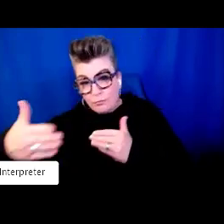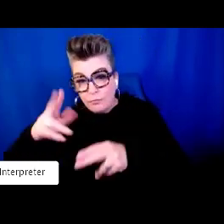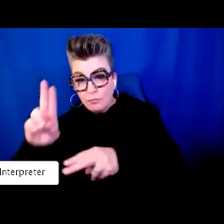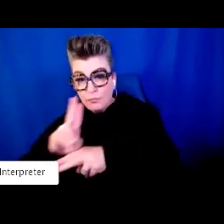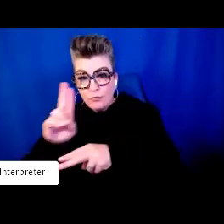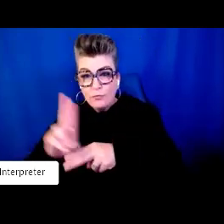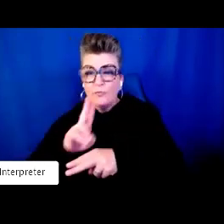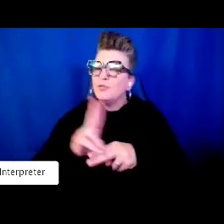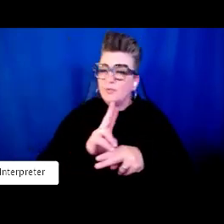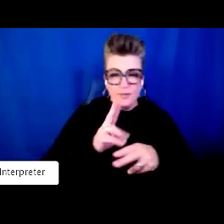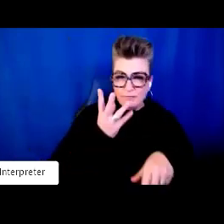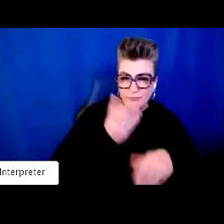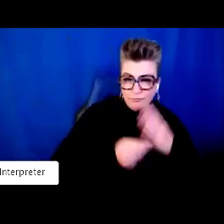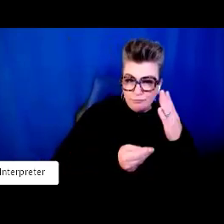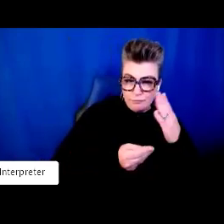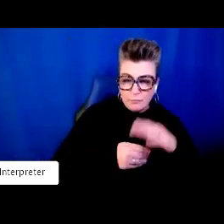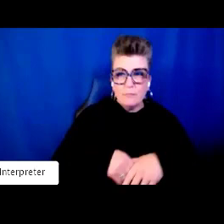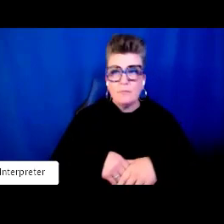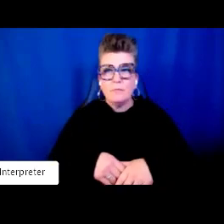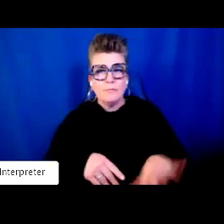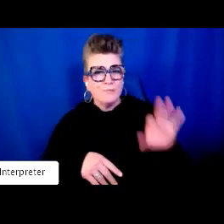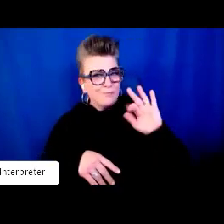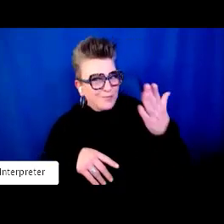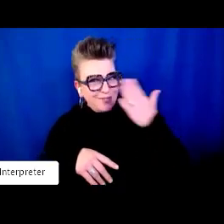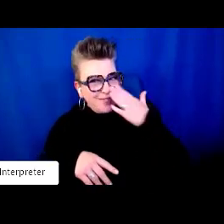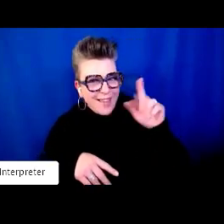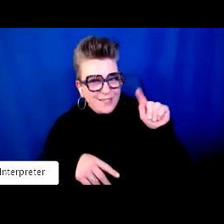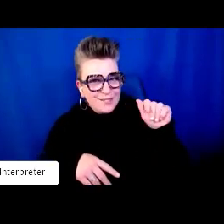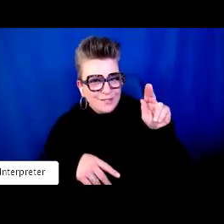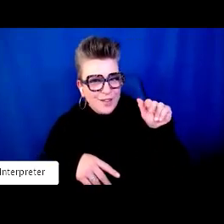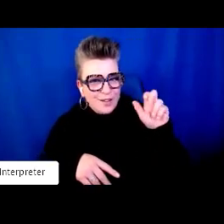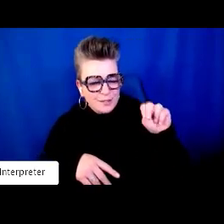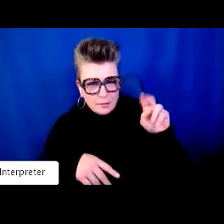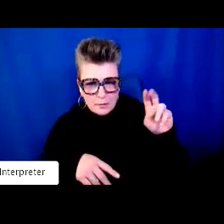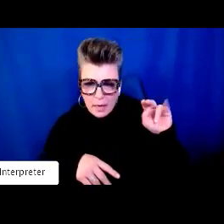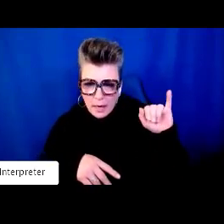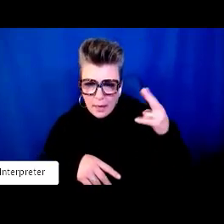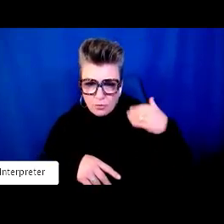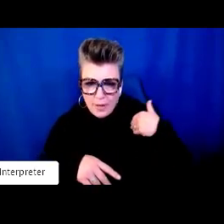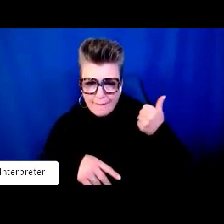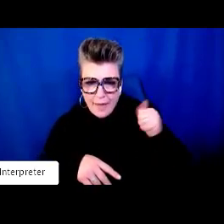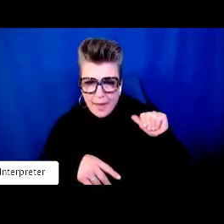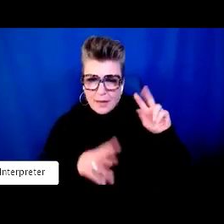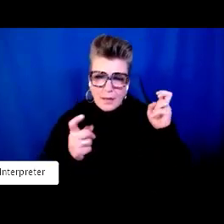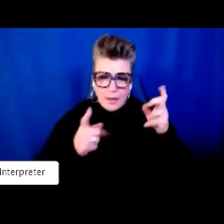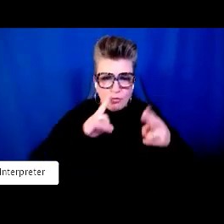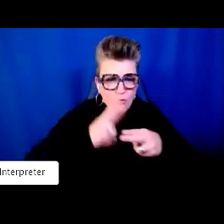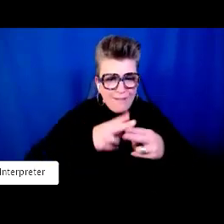And does NIH provide any example agreements for folks to reference? Taunton Paine: Good question,